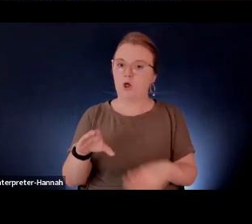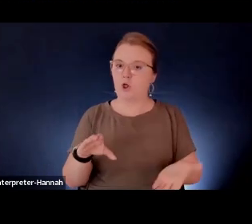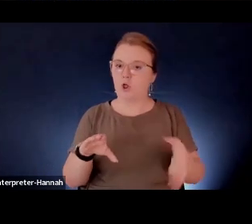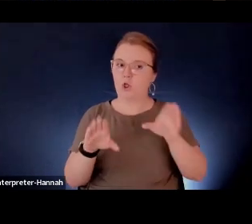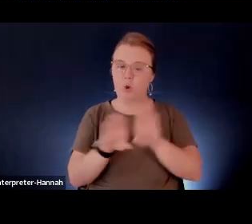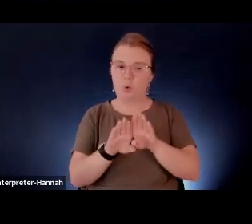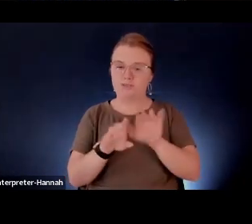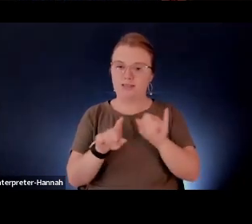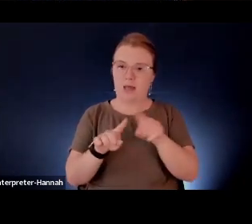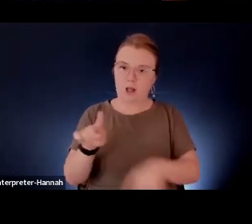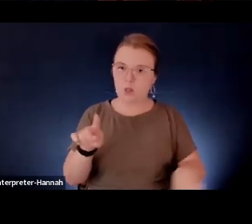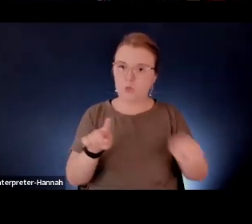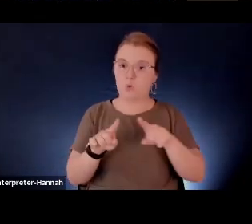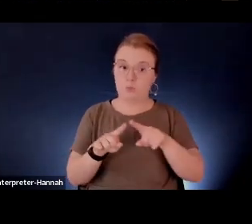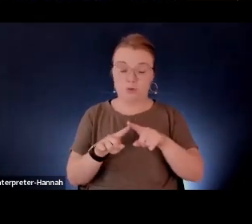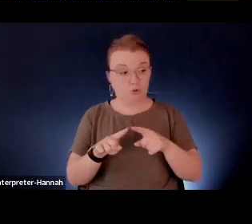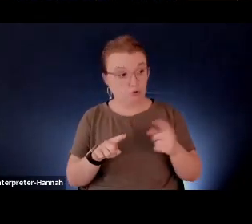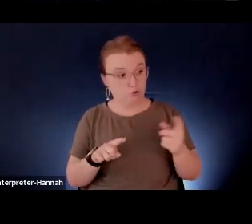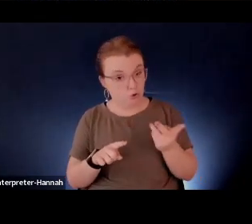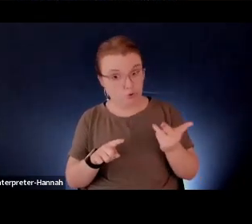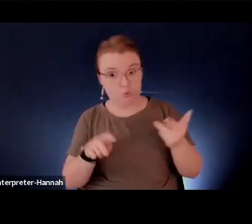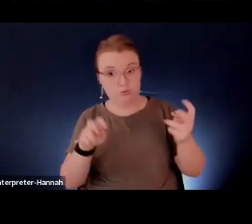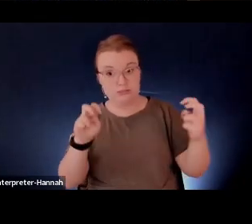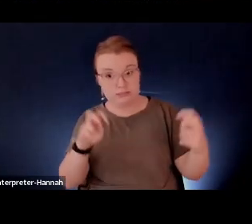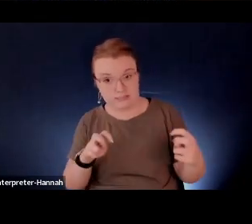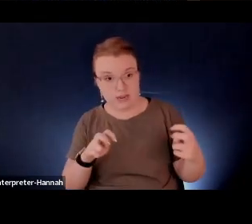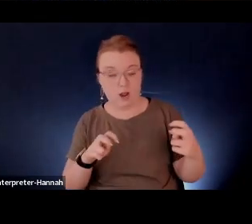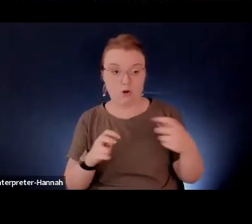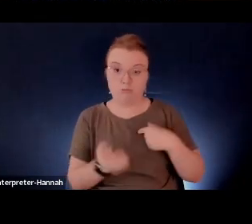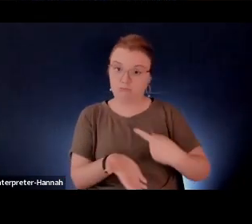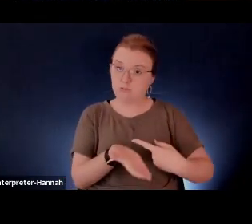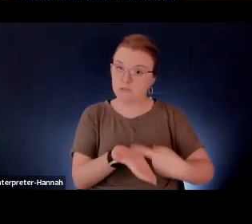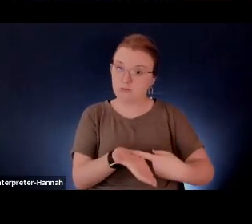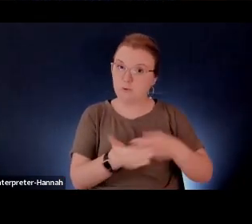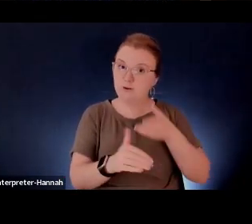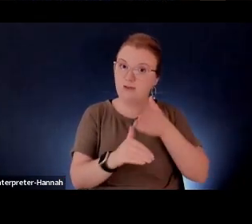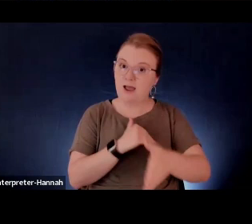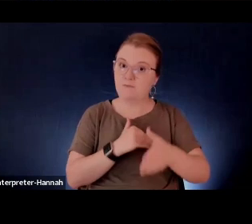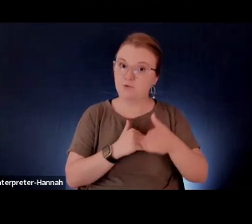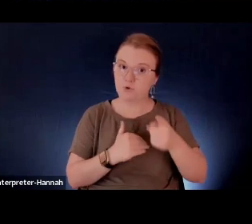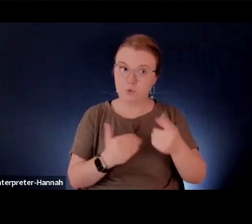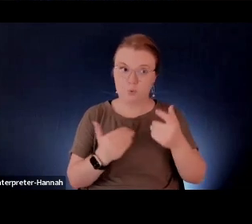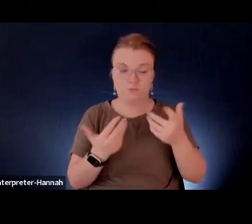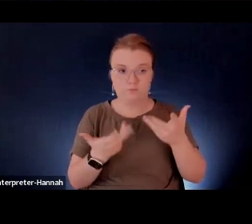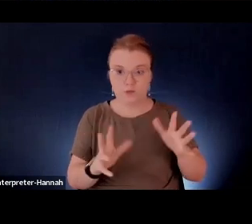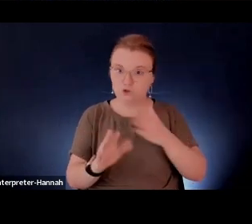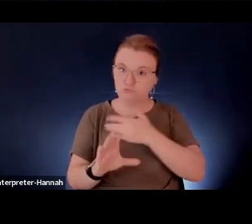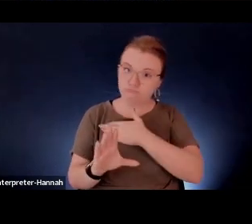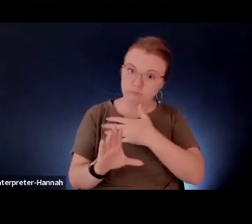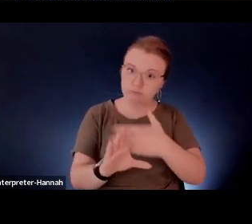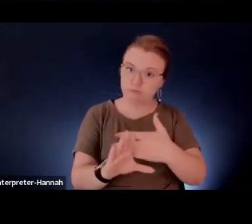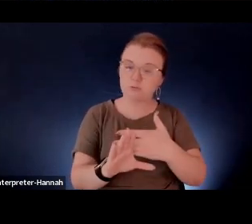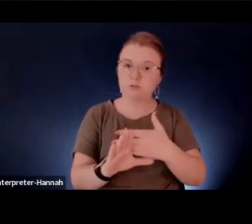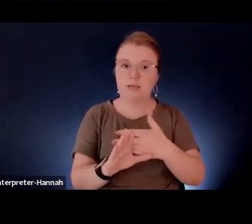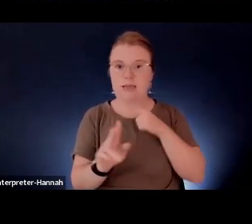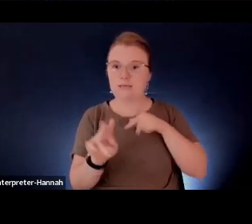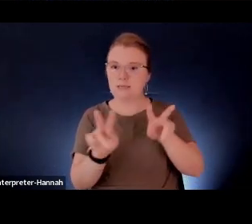after they've had a summative assessment of some kind? That's very important and I'm not sure that we do that often